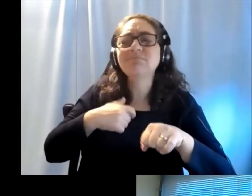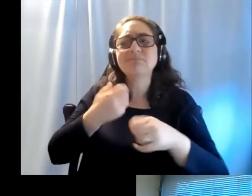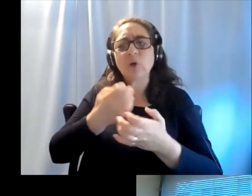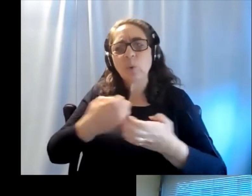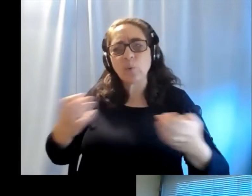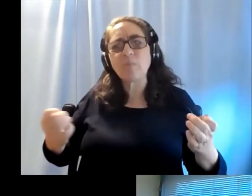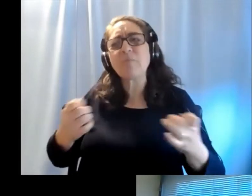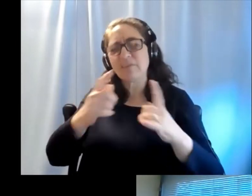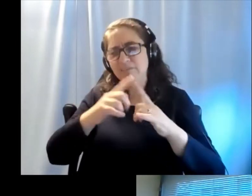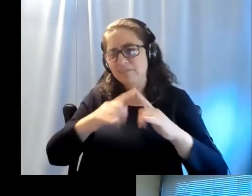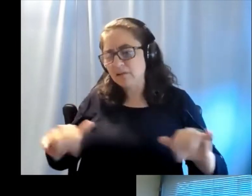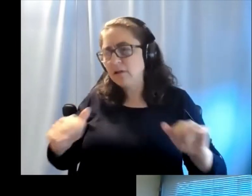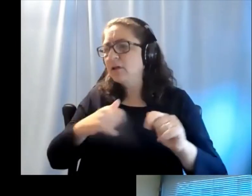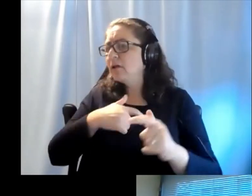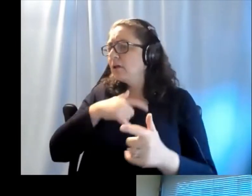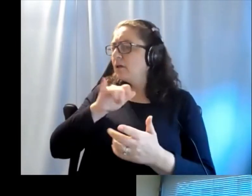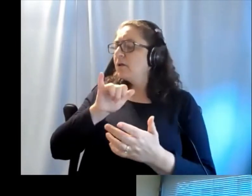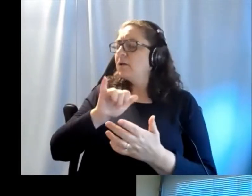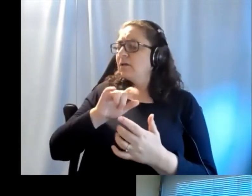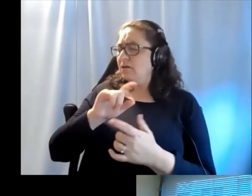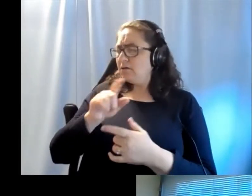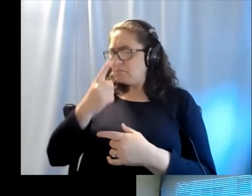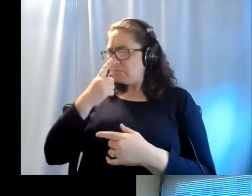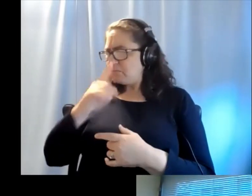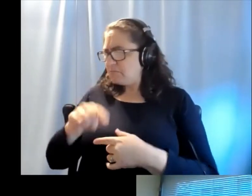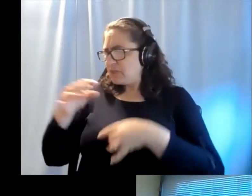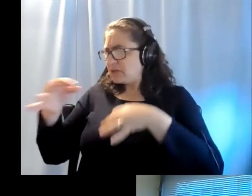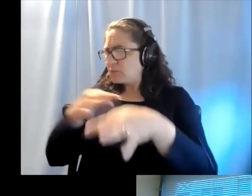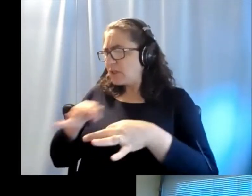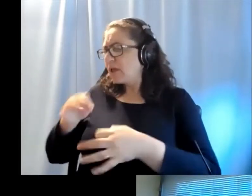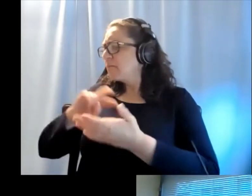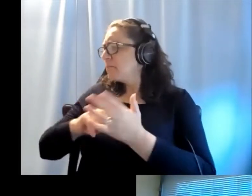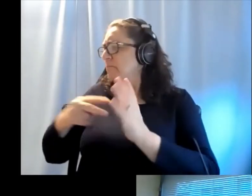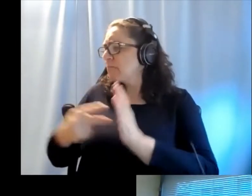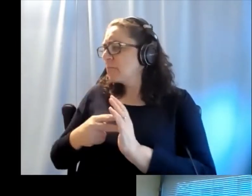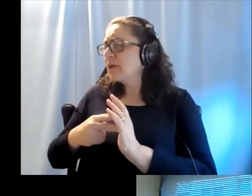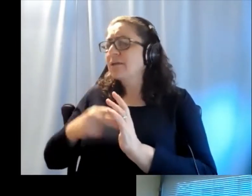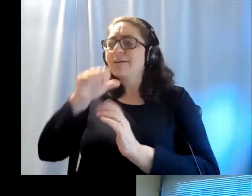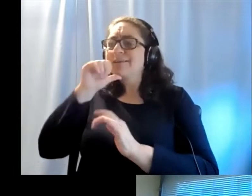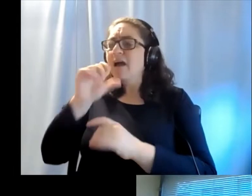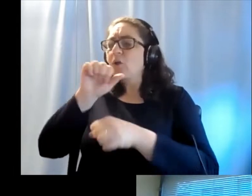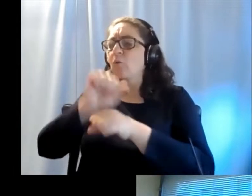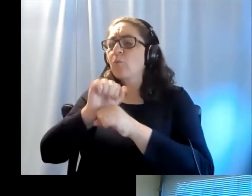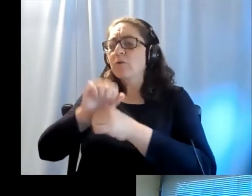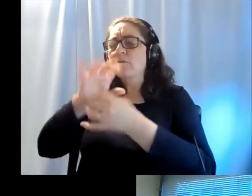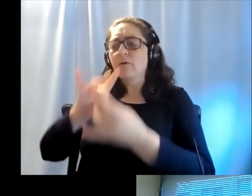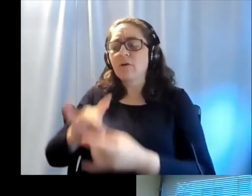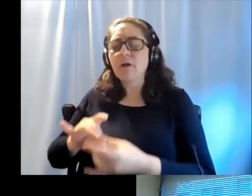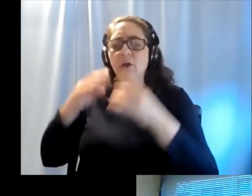Can you define what "non occupational noise induced hearing loss" is?